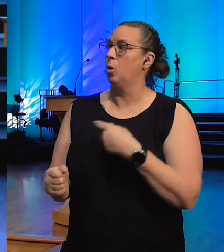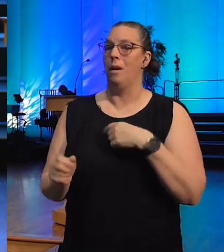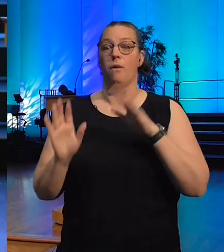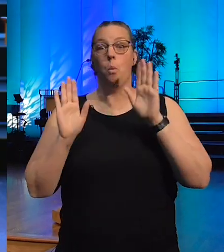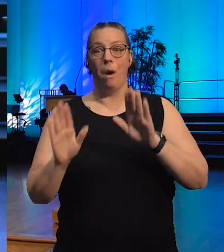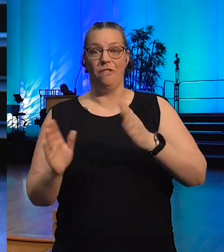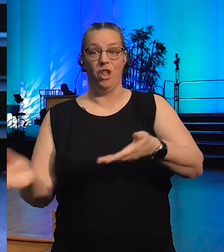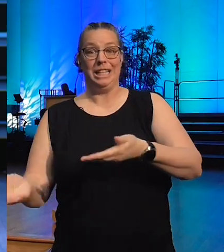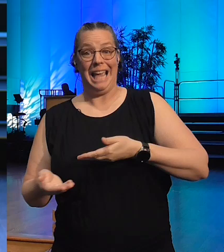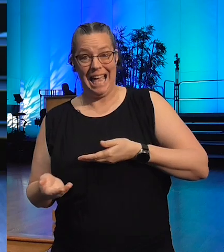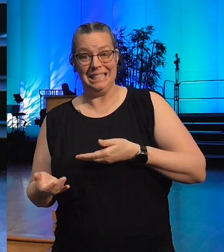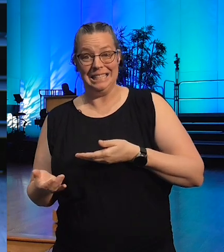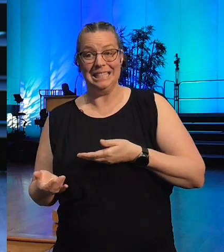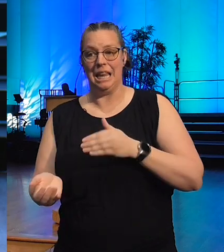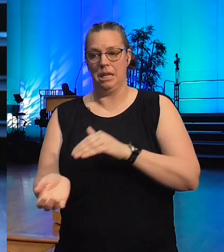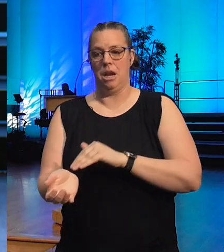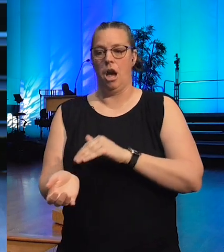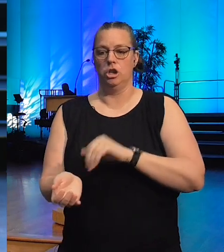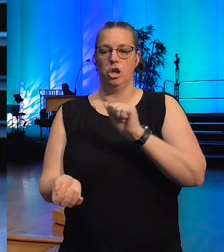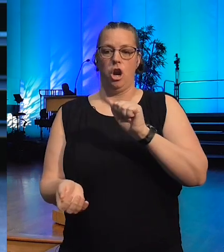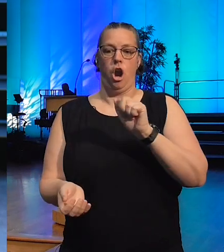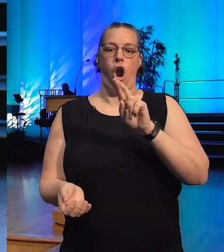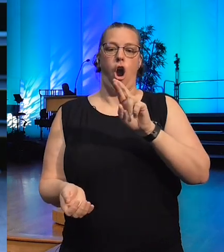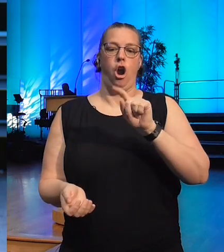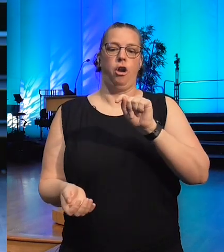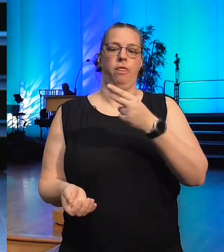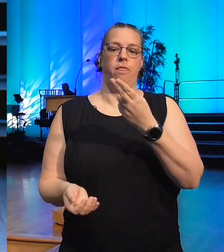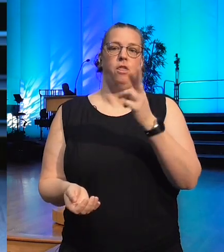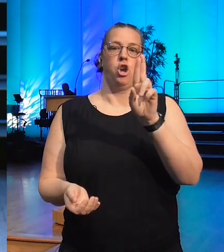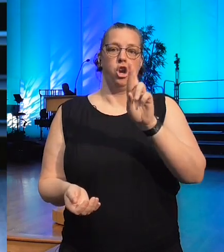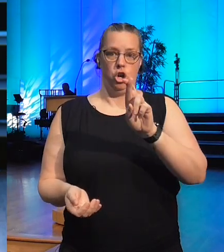guest with us today his name is Dr Arthur Jones thank you for joining us Arthur let's